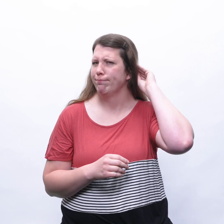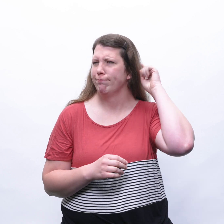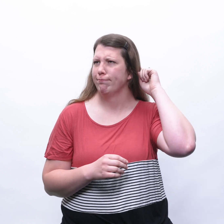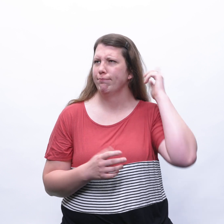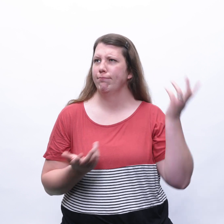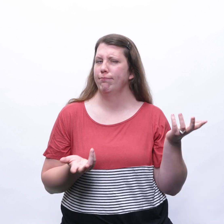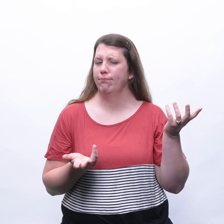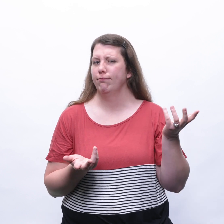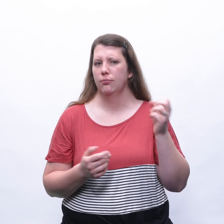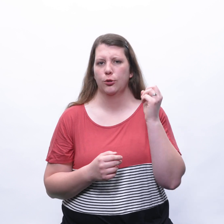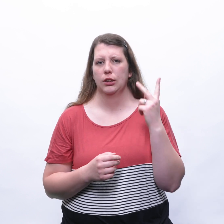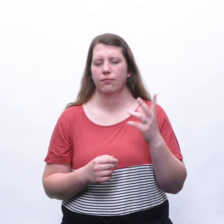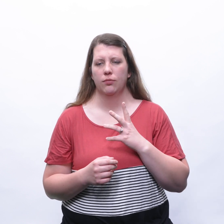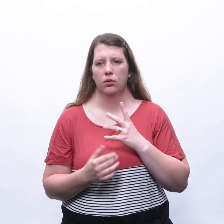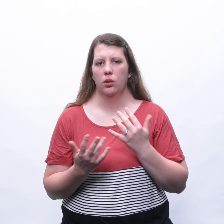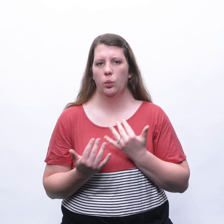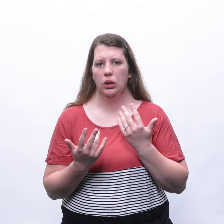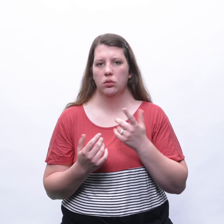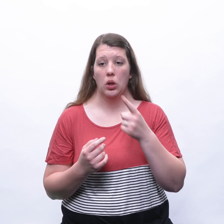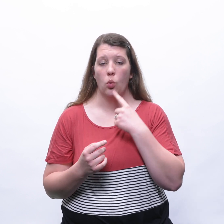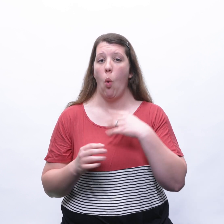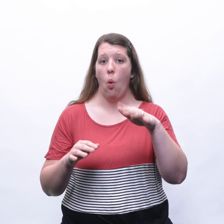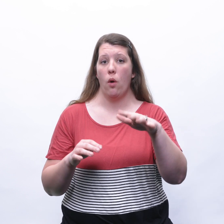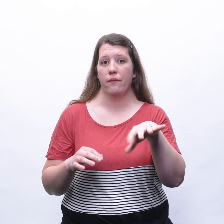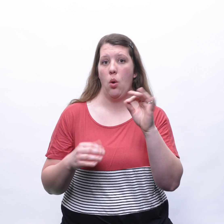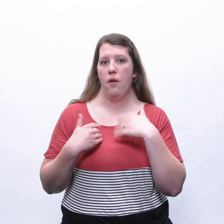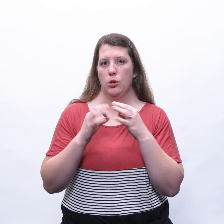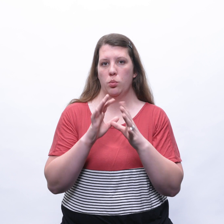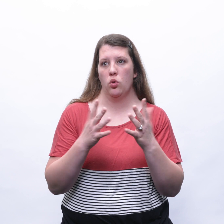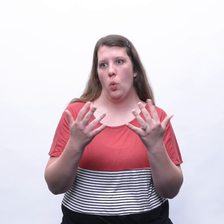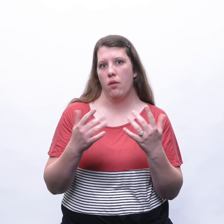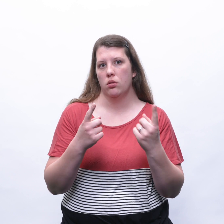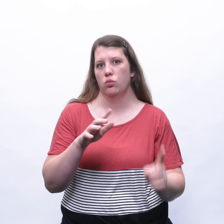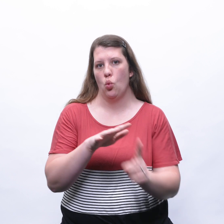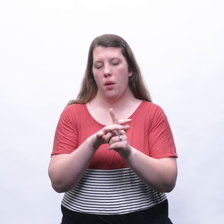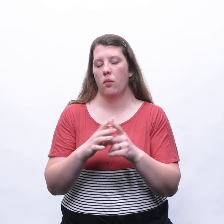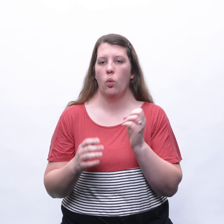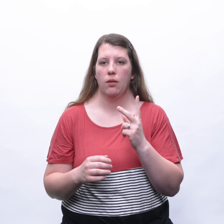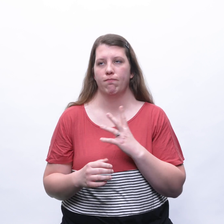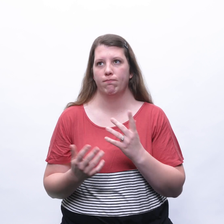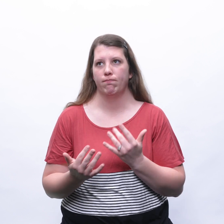I let you know about getting an interpreter, but you didn't. They said that they did finally find an interpreter